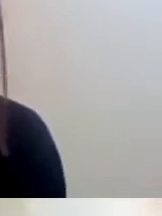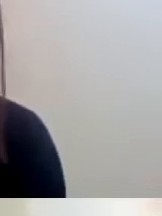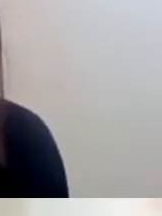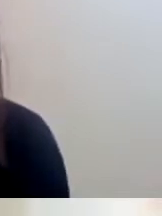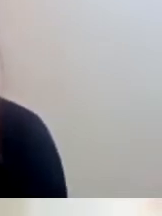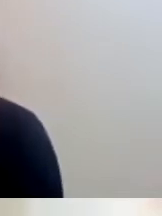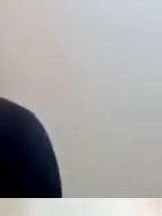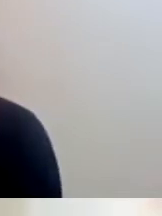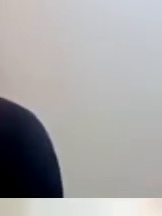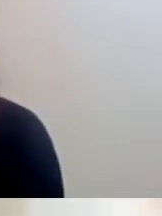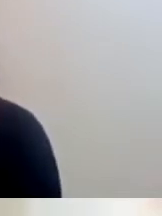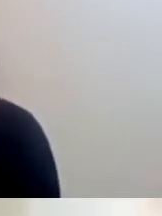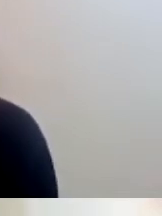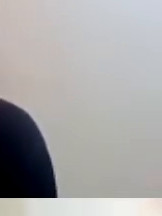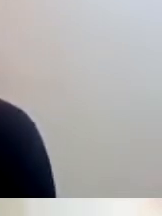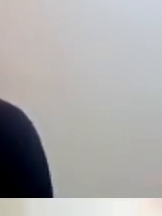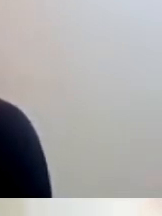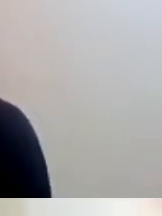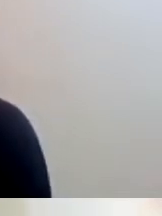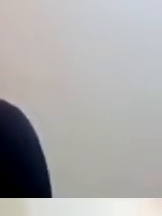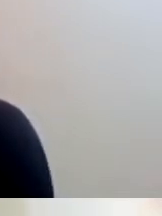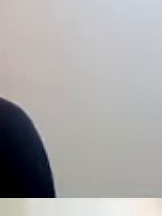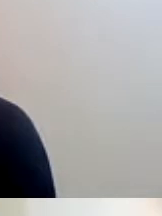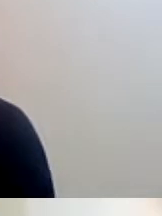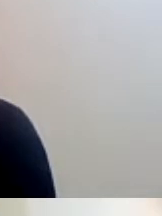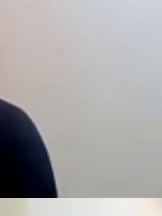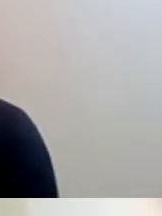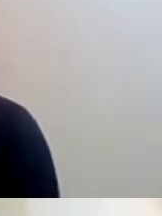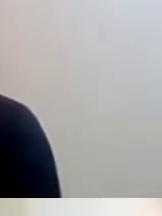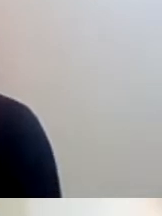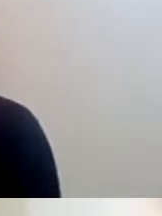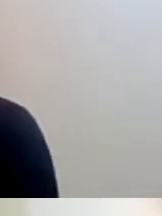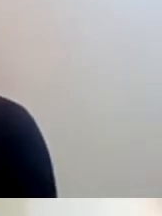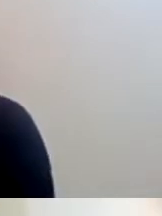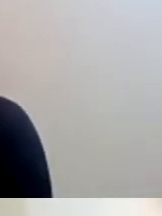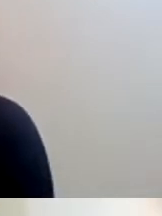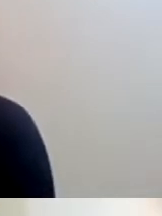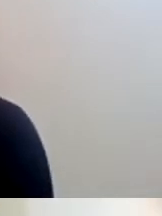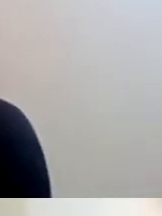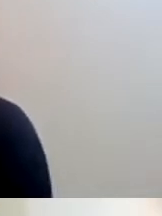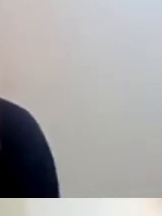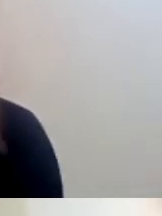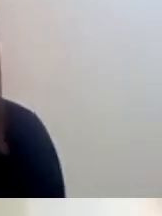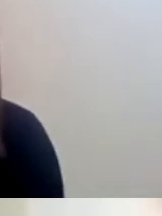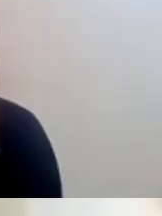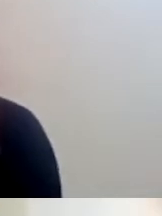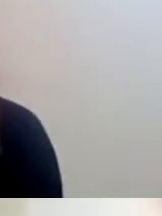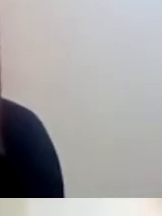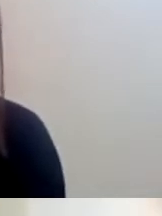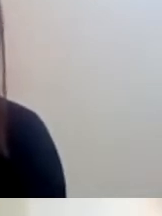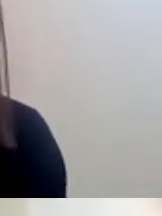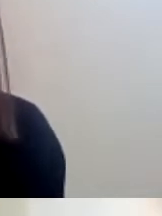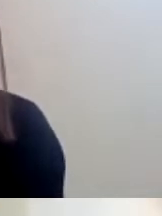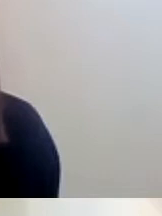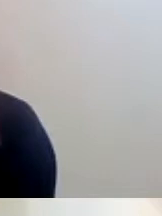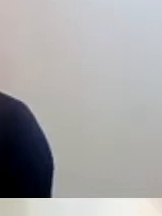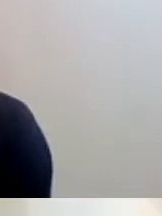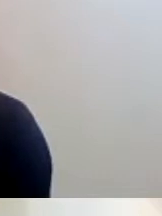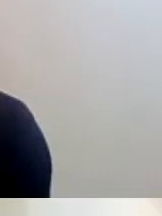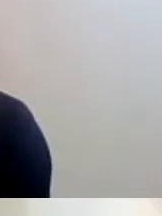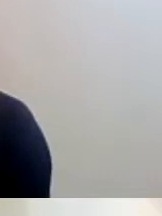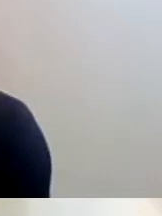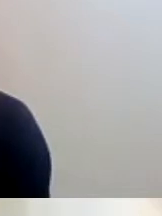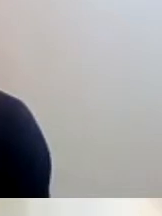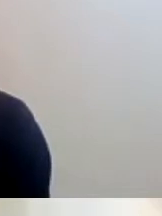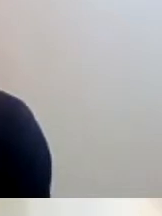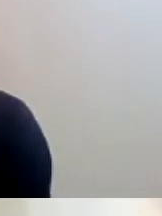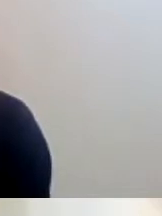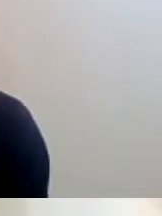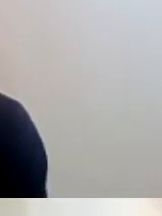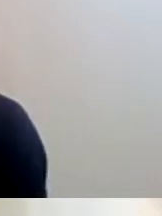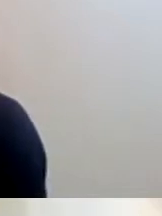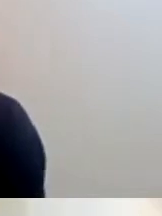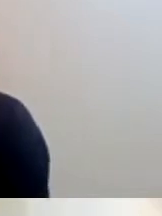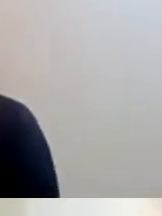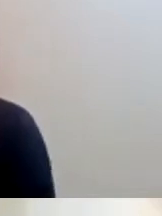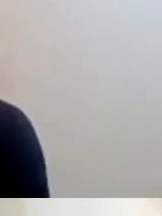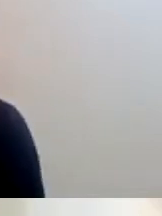And Andrew, I'll just pop in, just as Andrew noted in the question and answer, he also commented with contact information for RTC Rural.